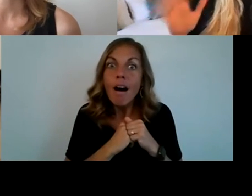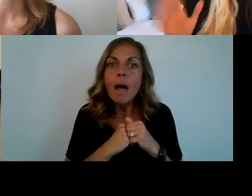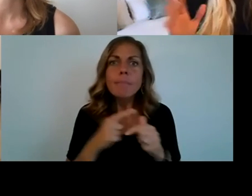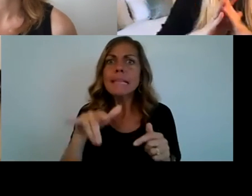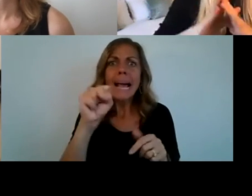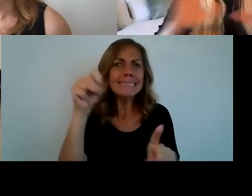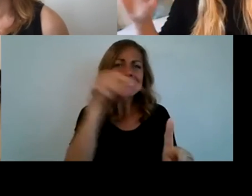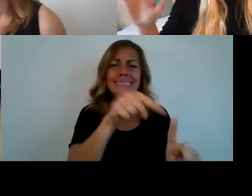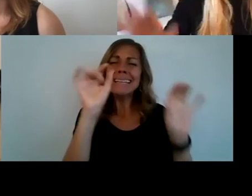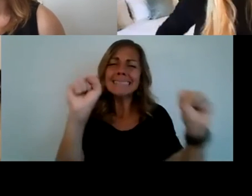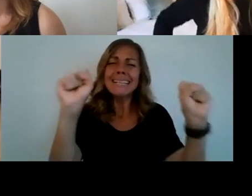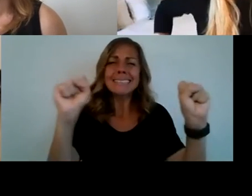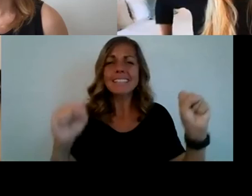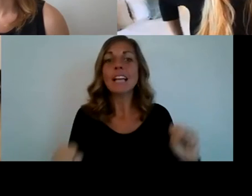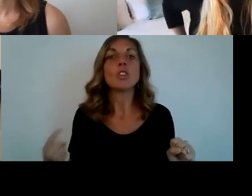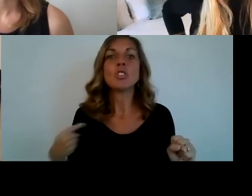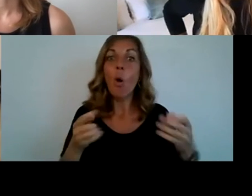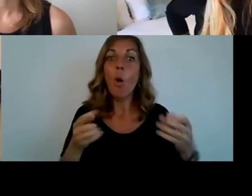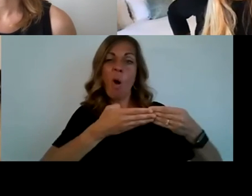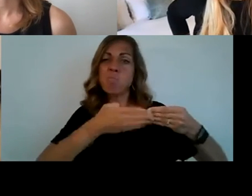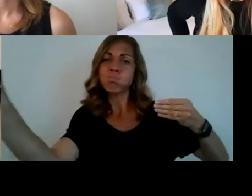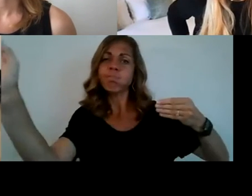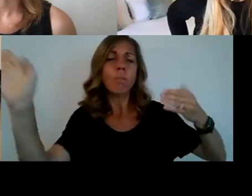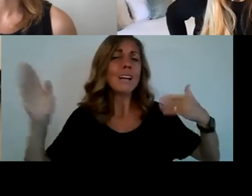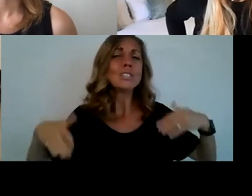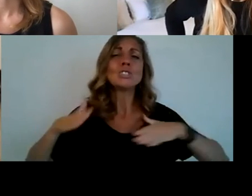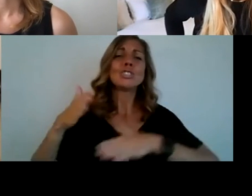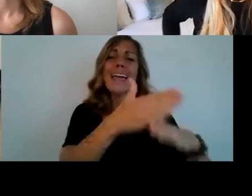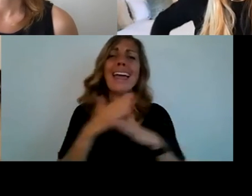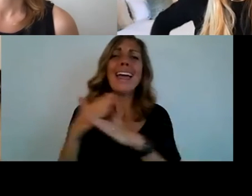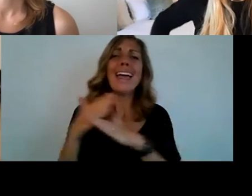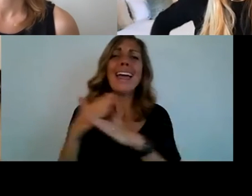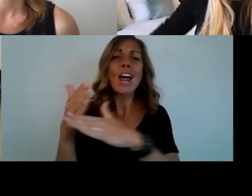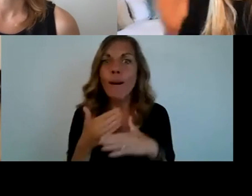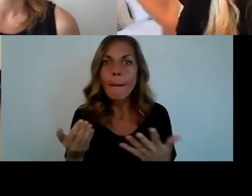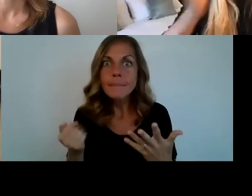is it. We just busted open the flood gates on sharing. Watching the community in February